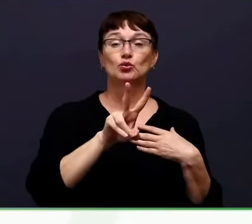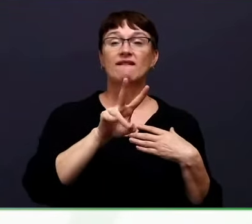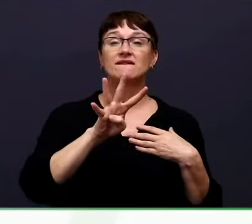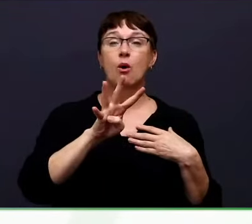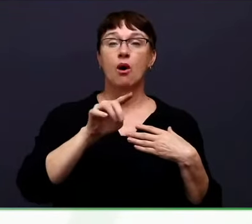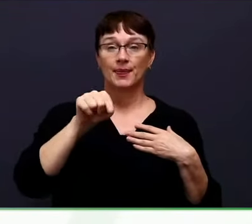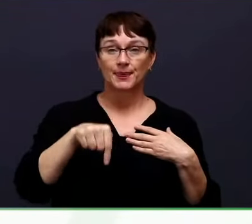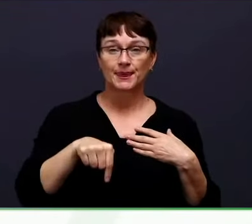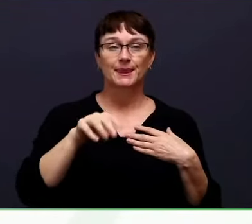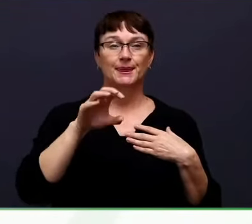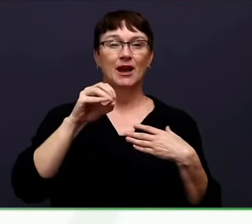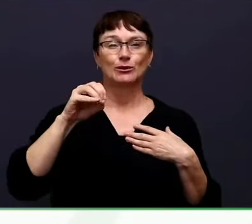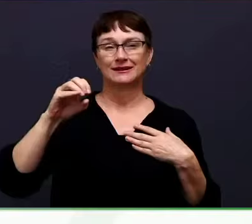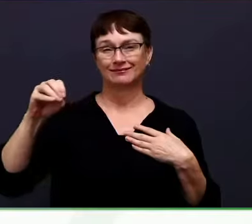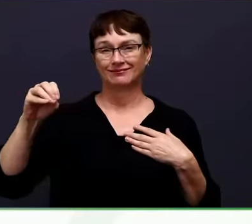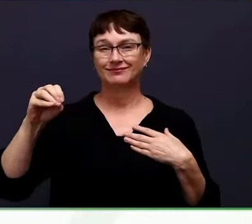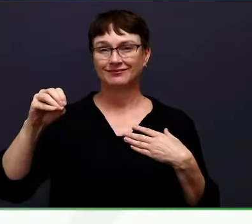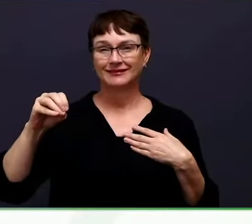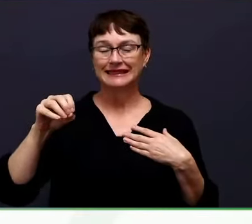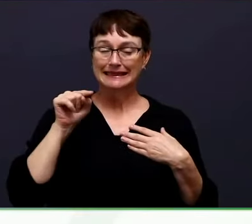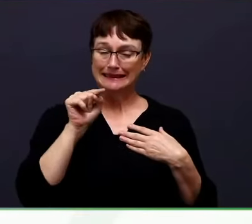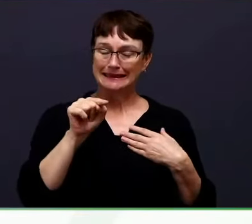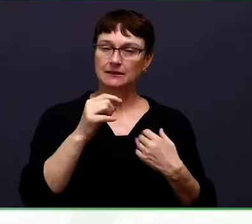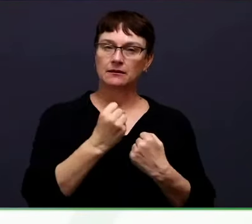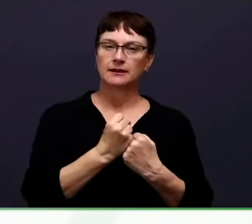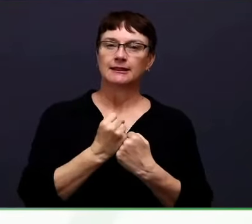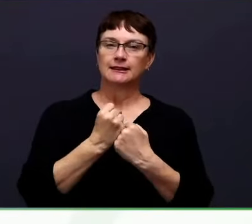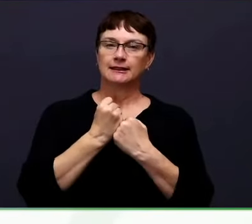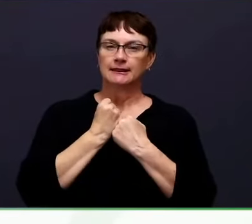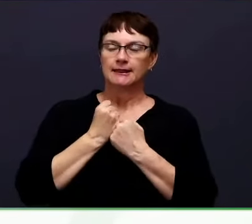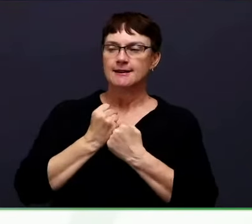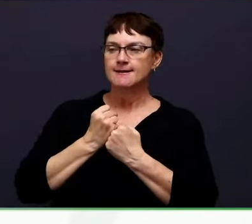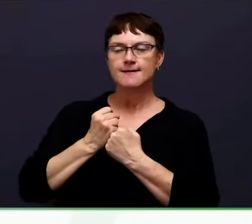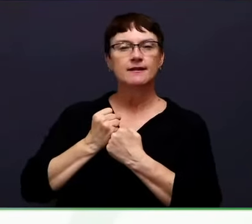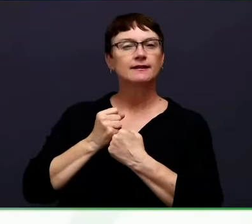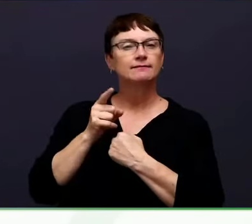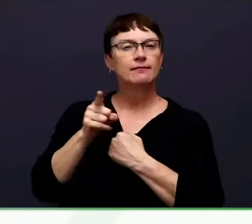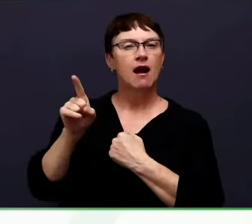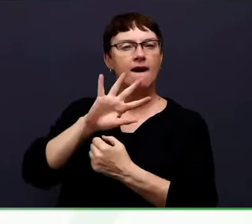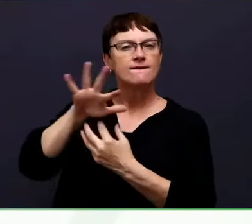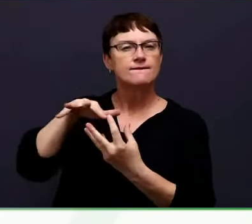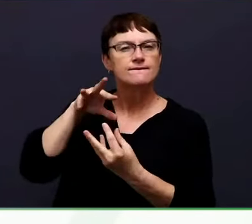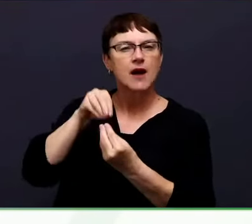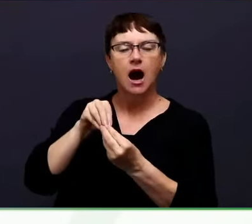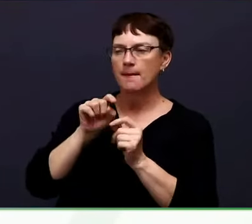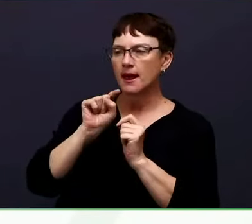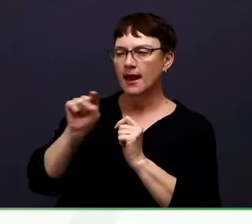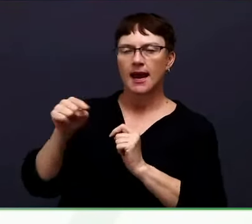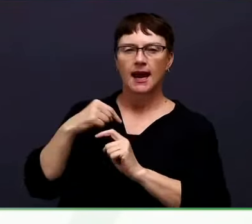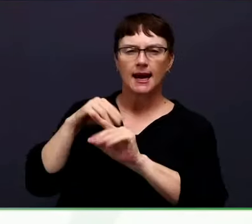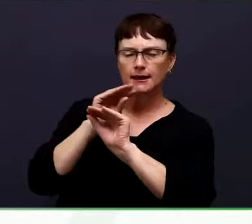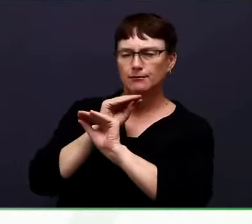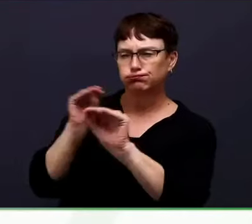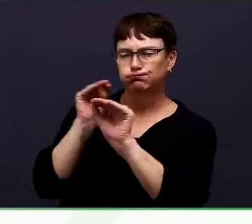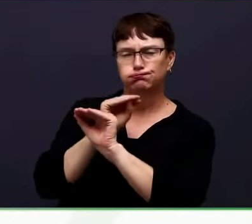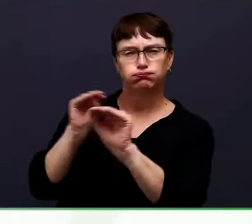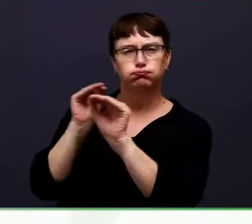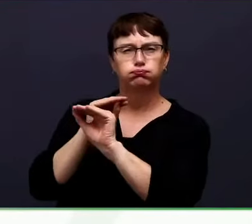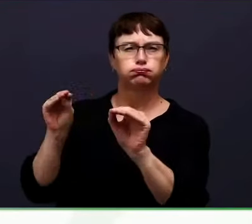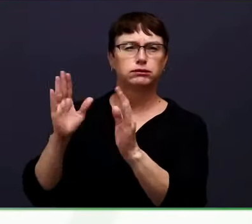And we need another US$20,400 for the next three years to be able to